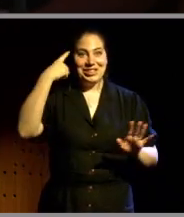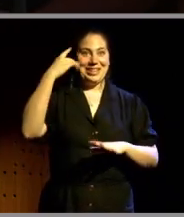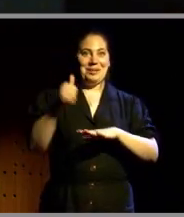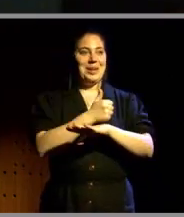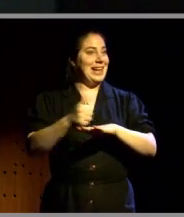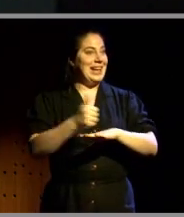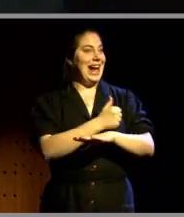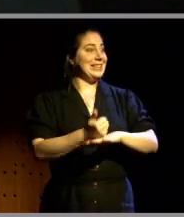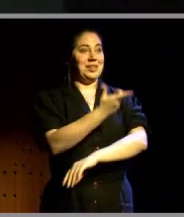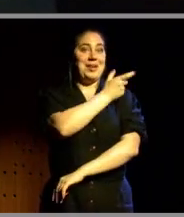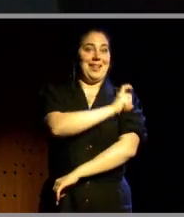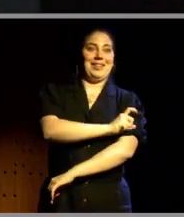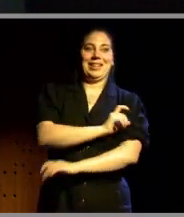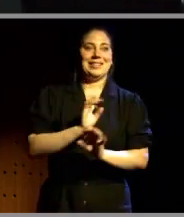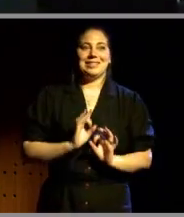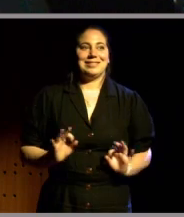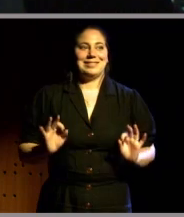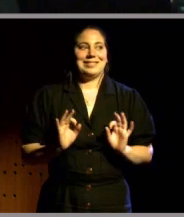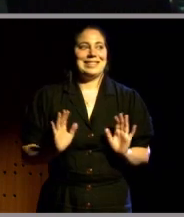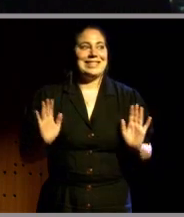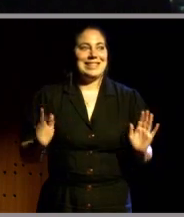but I don't usually go to stuff like this.